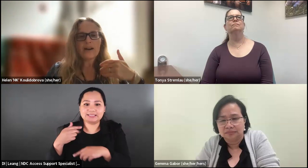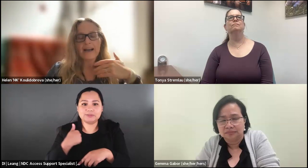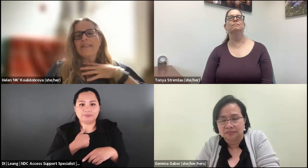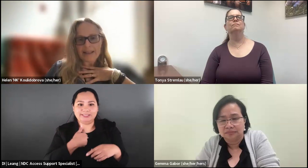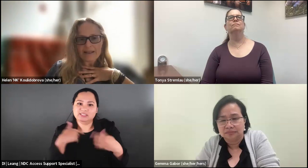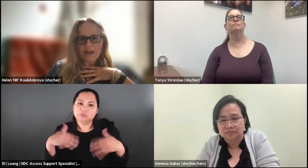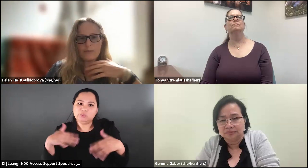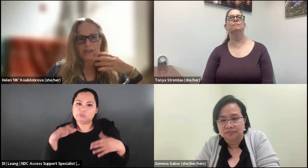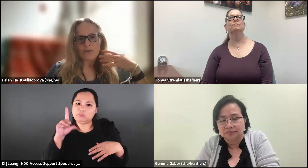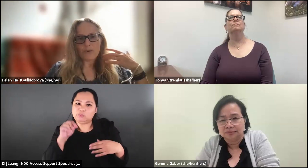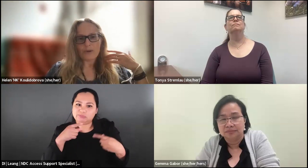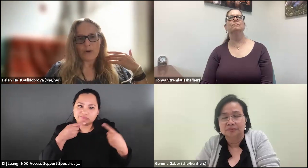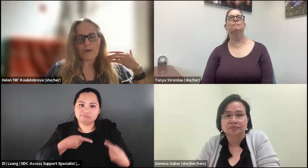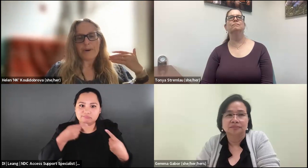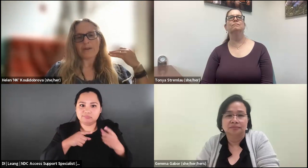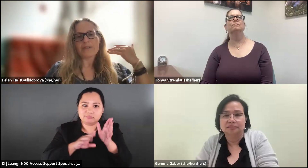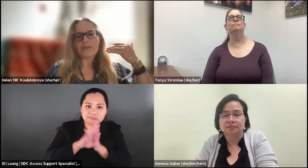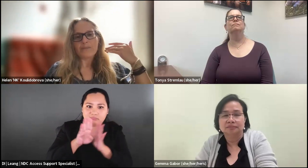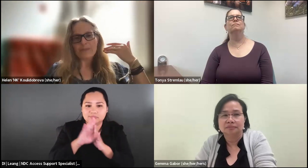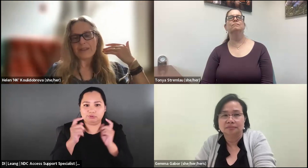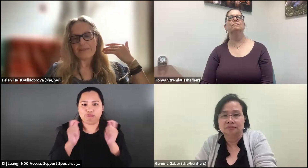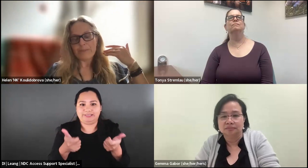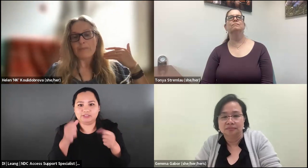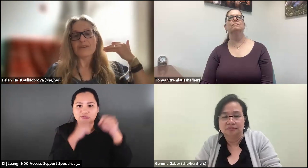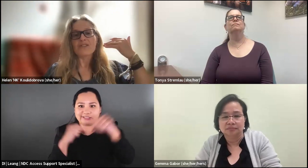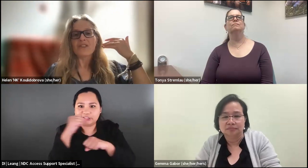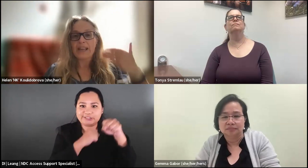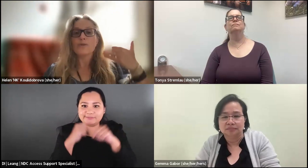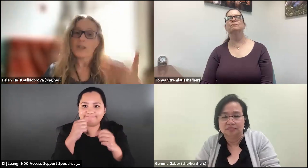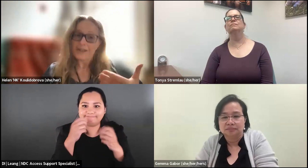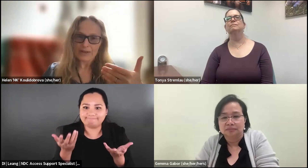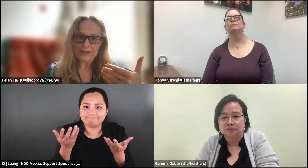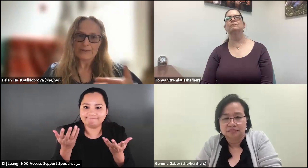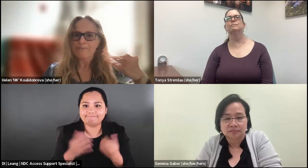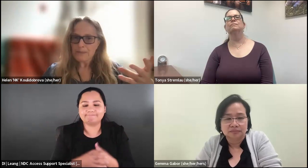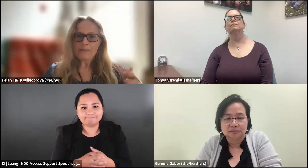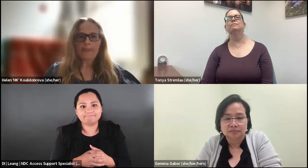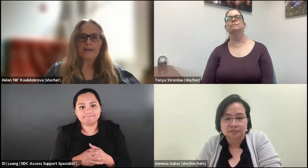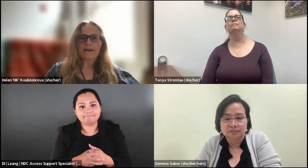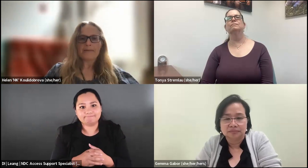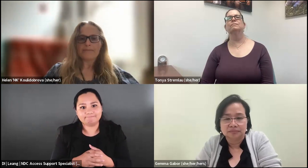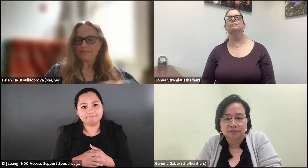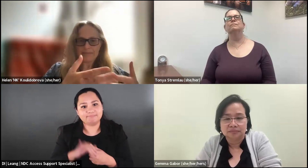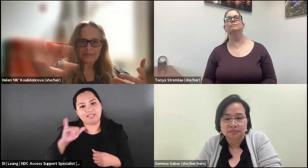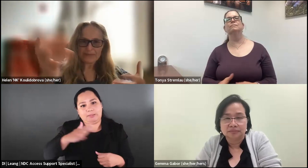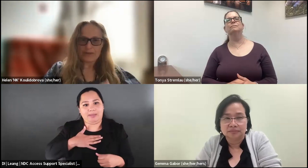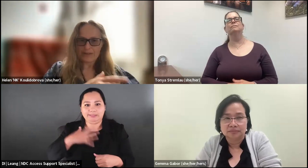I think, based on what we know about the people's language histories.